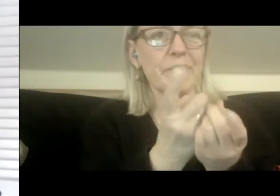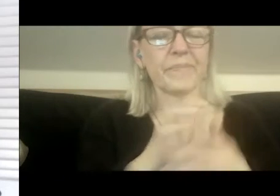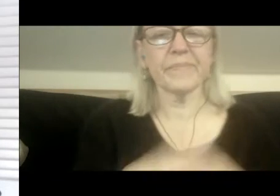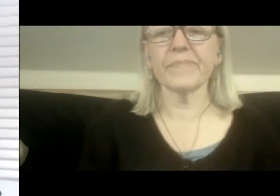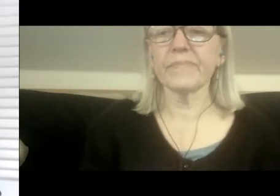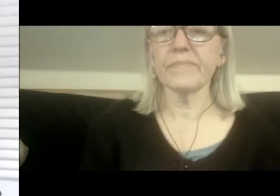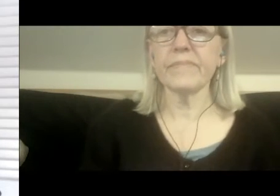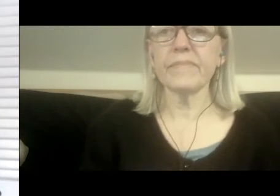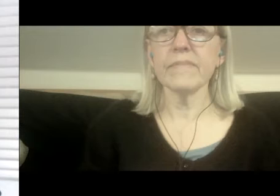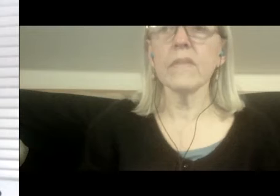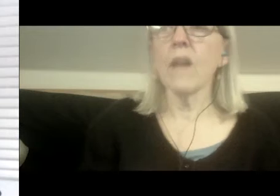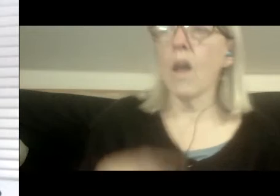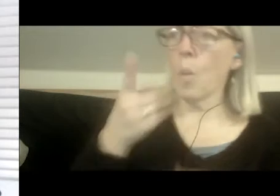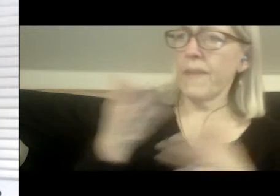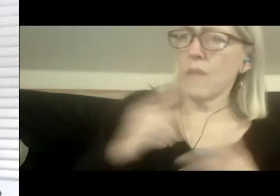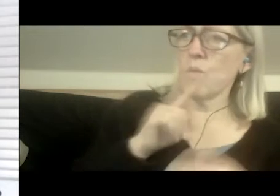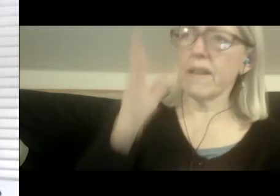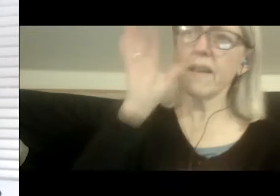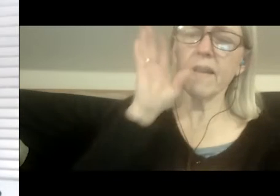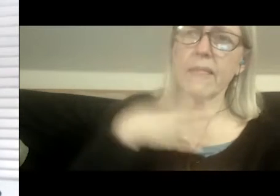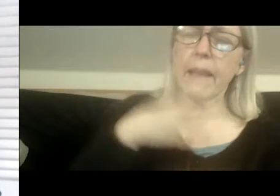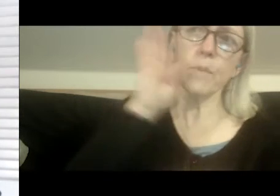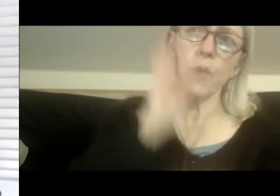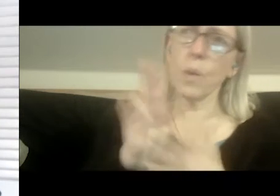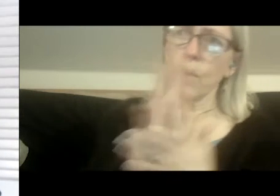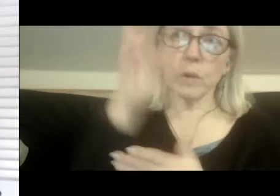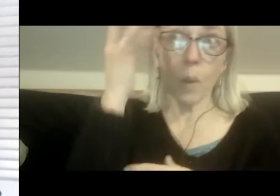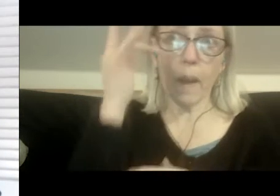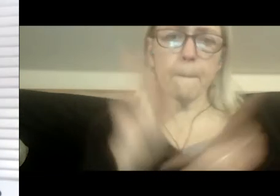is that people are really smart and really creative, more than any place that I've ever worked.